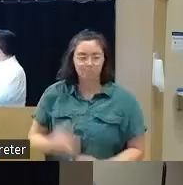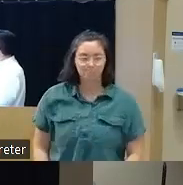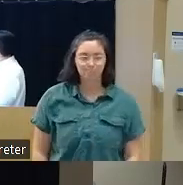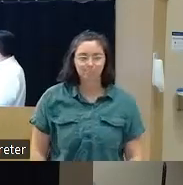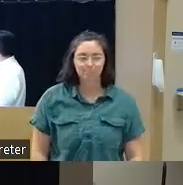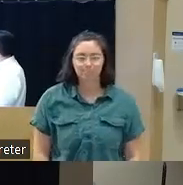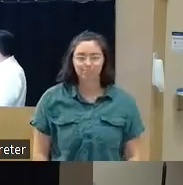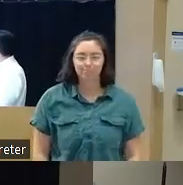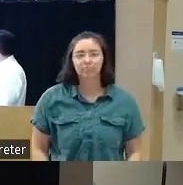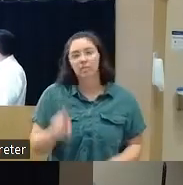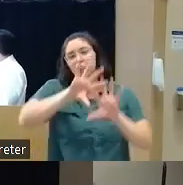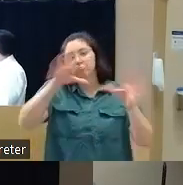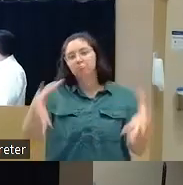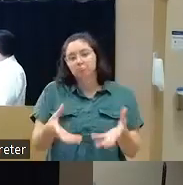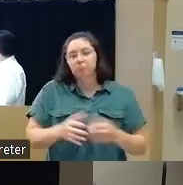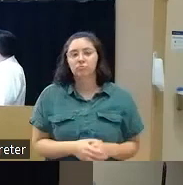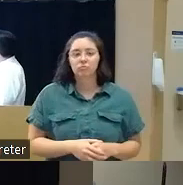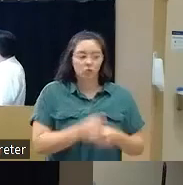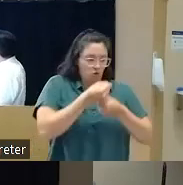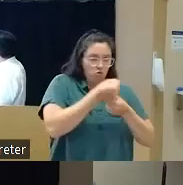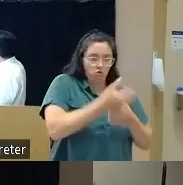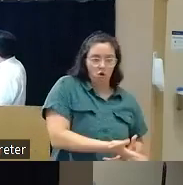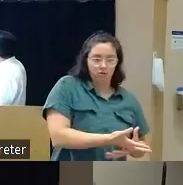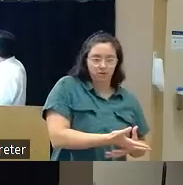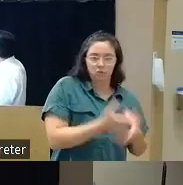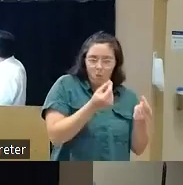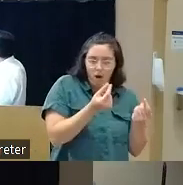this sort of goes over that causal you know there's the the causal inference which we'll